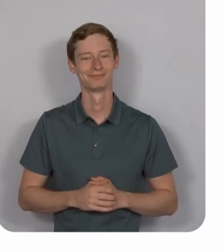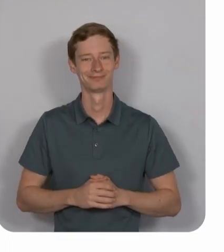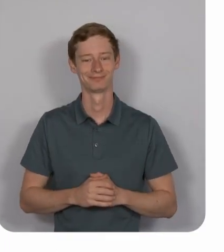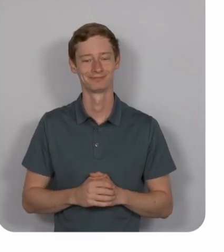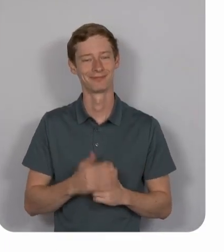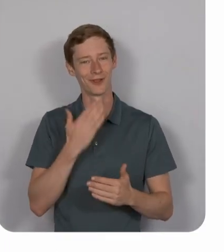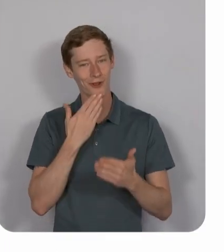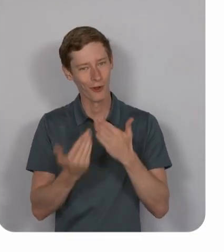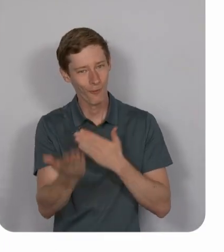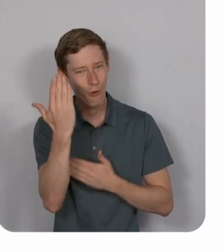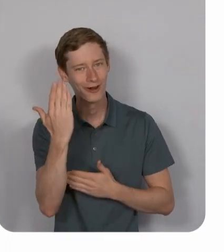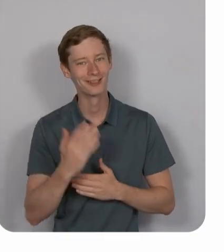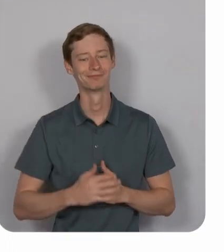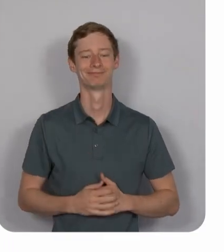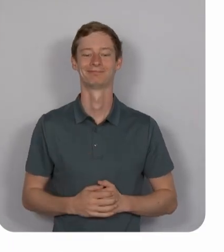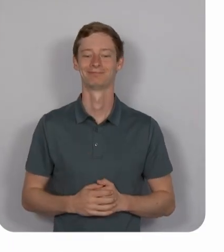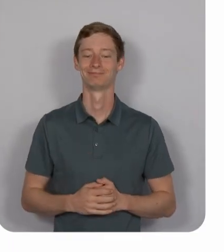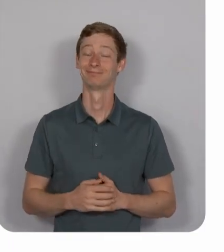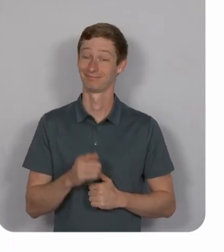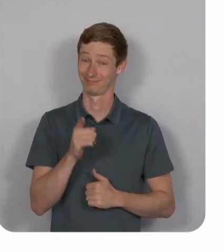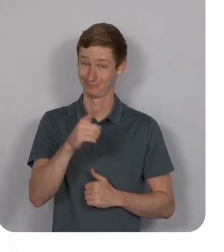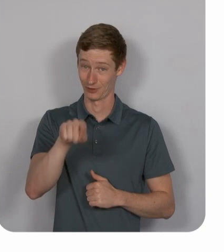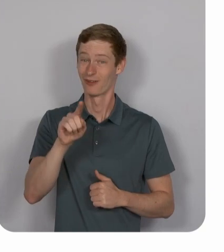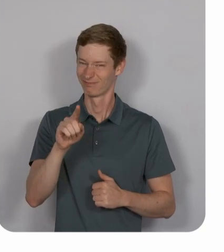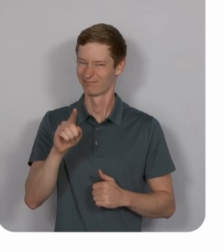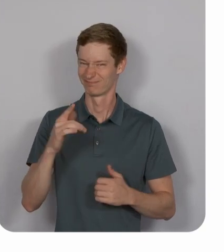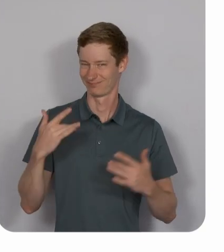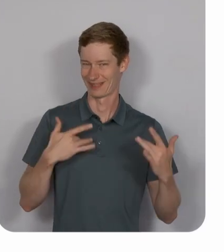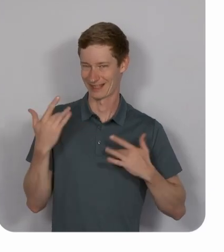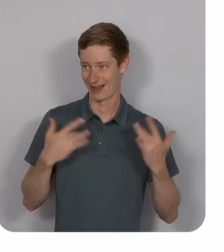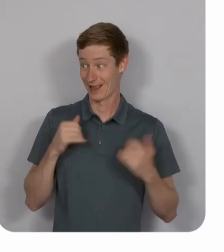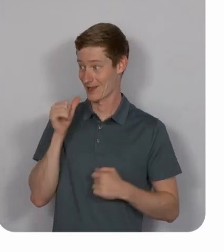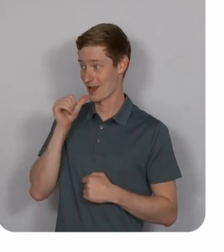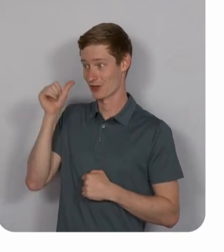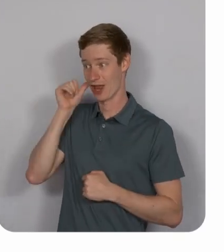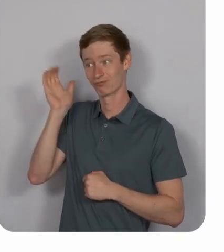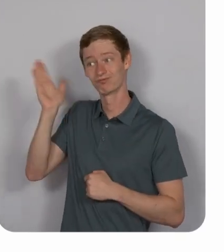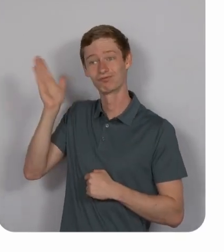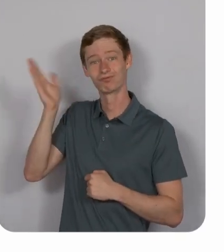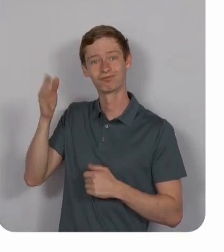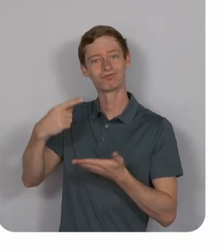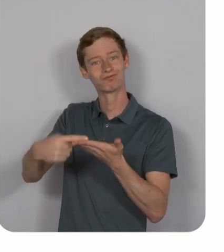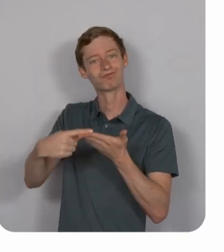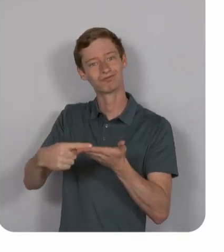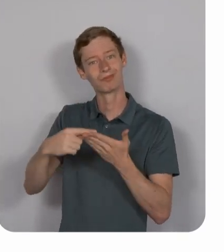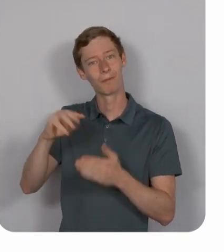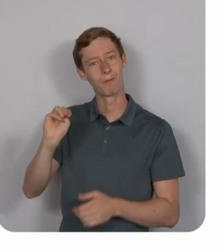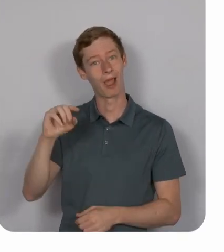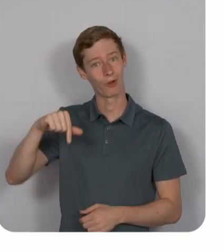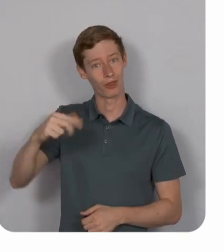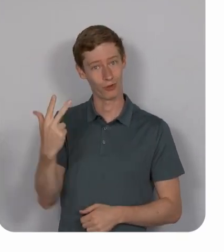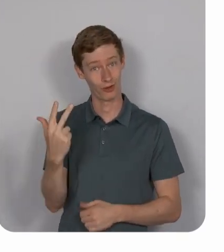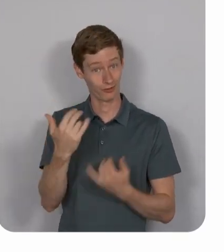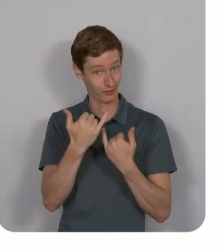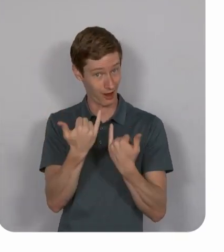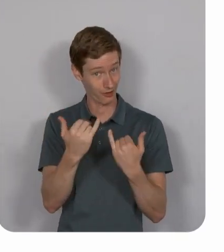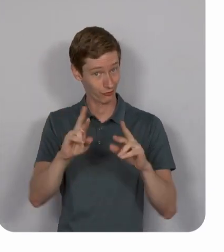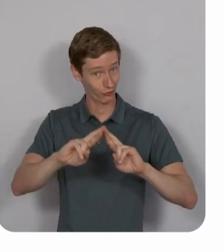Good morning. I’m sure you’re all excited after yesterday’s sessions talking about the Meta Quest 3. Ready to dive into some more details?